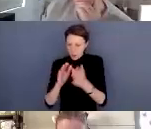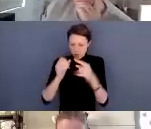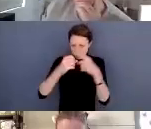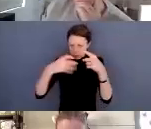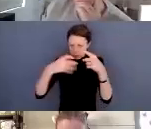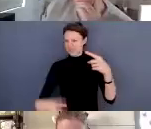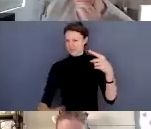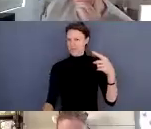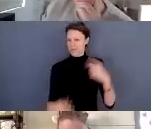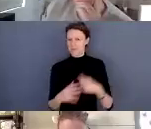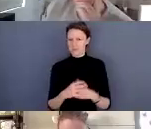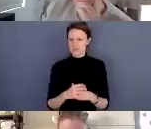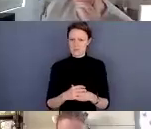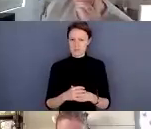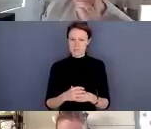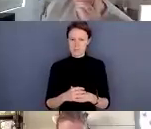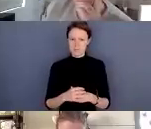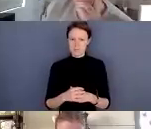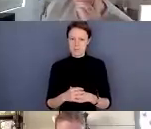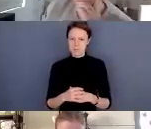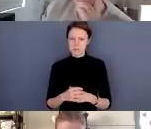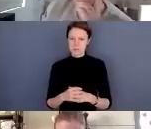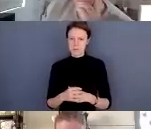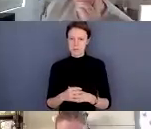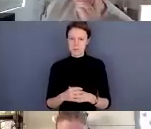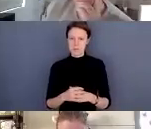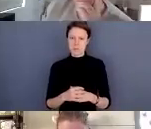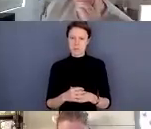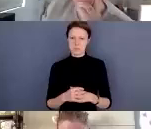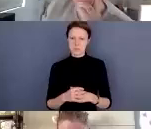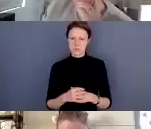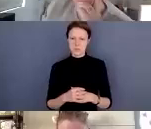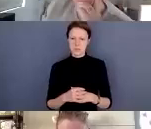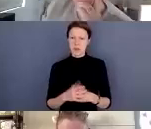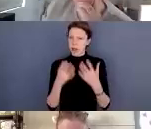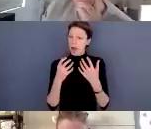know the actual vision for change sits under that. There's a trap though, there's a